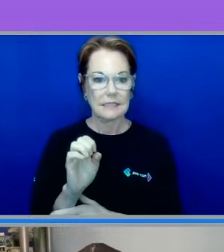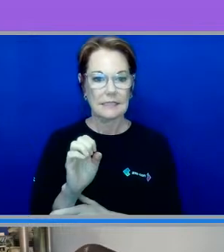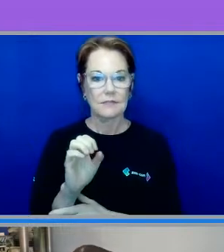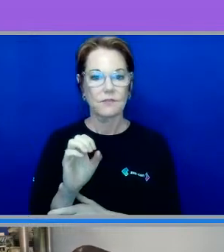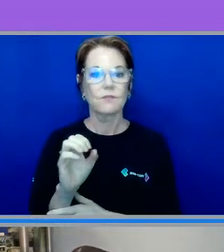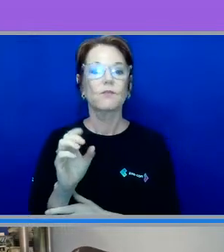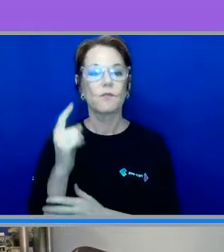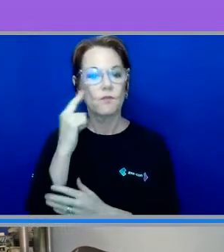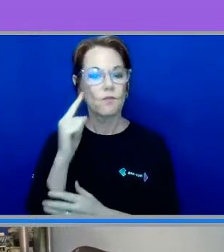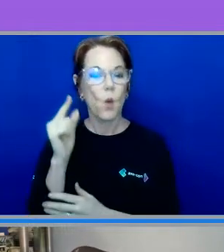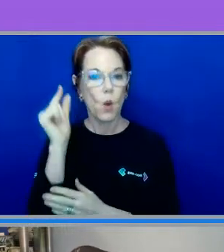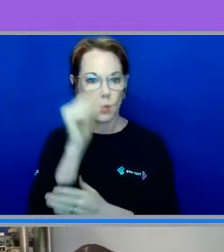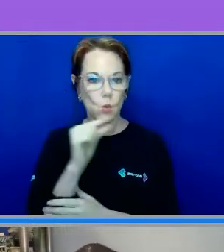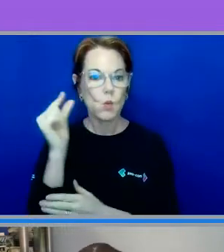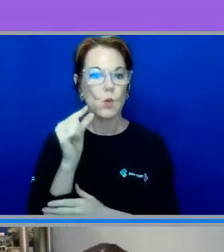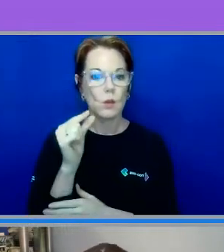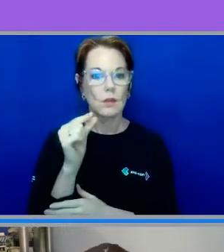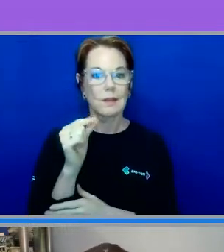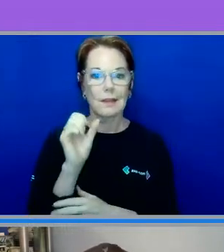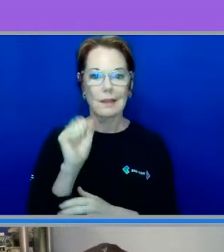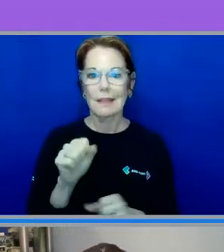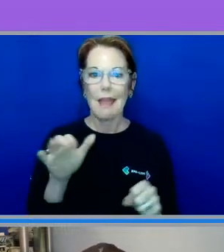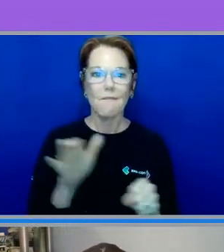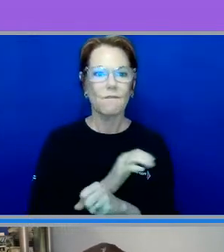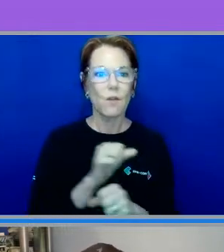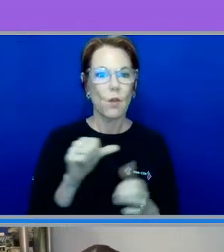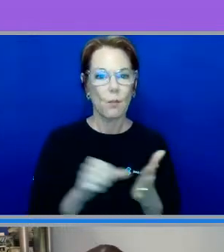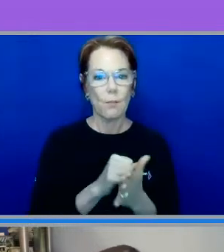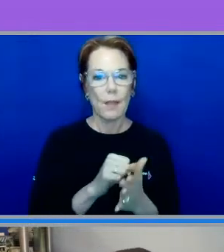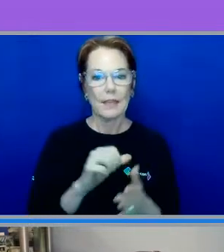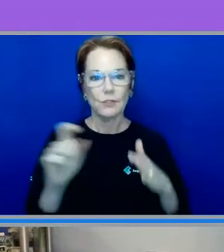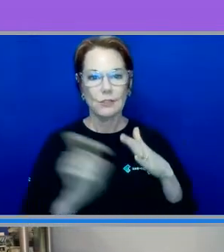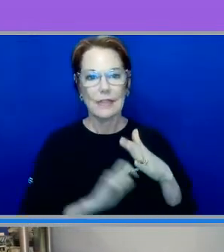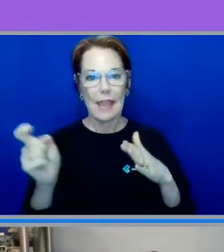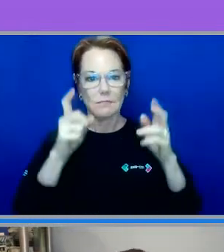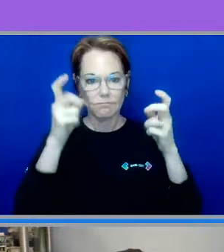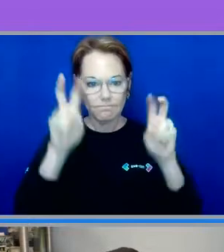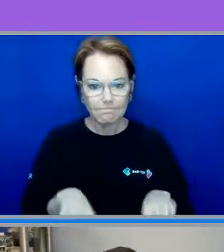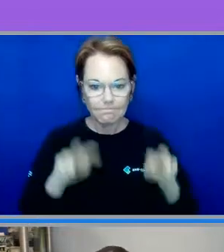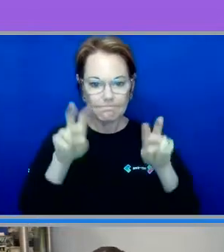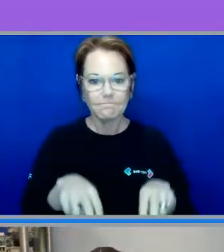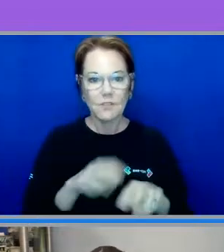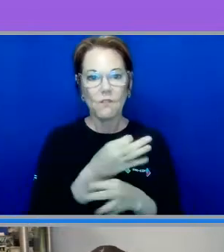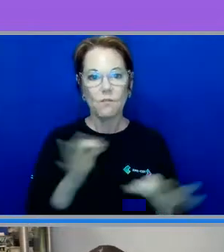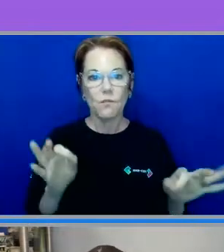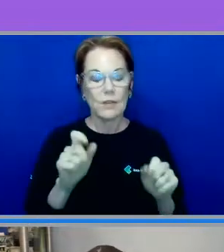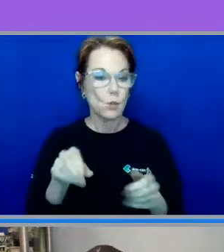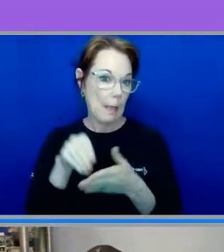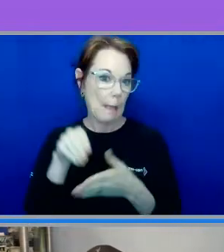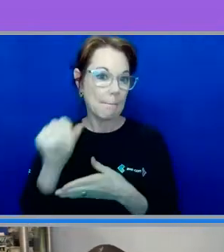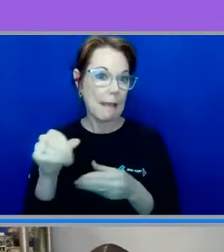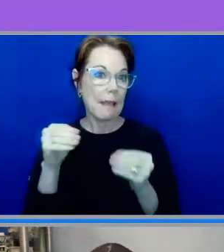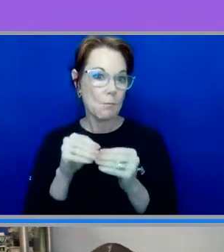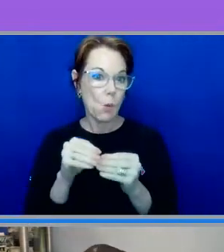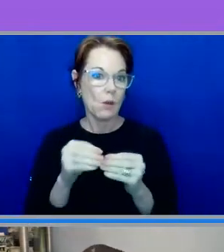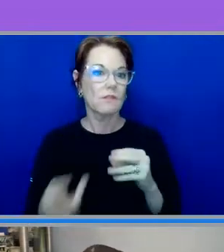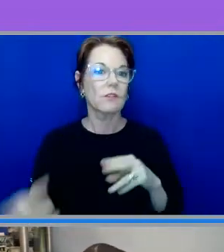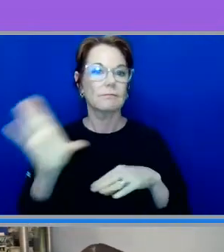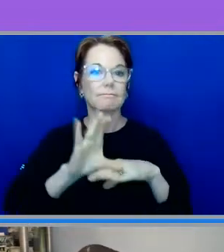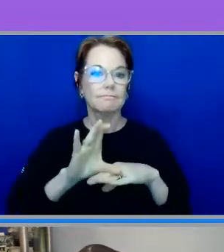browser extension for Google Chrome. Can do full page automated scans for free, and again you can pay for a